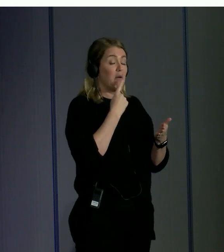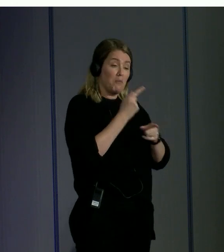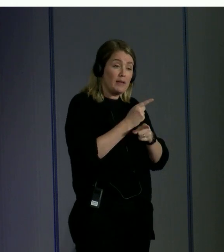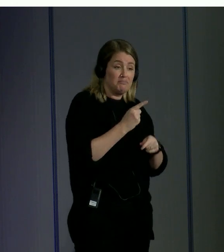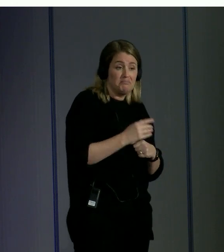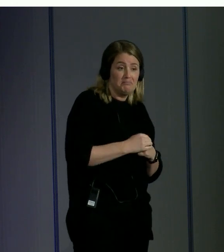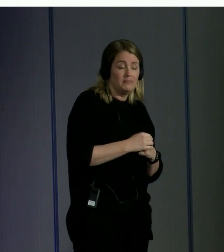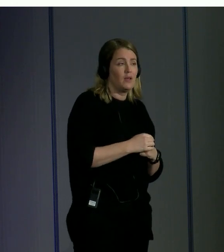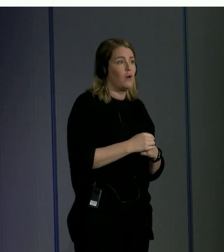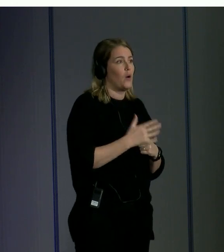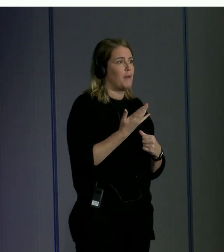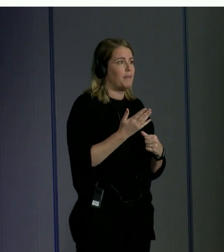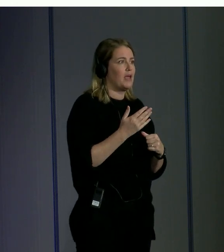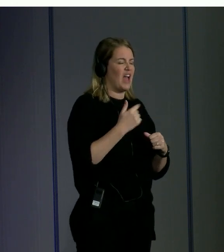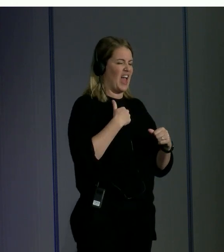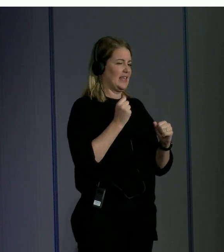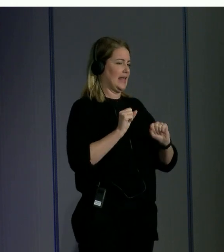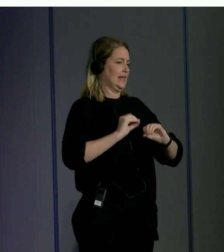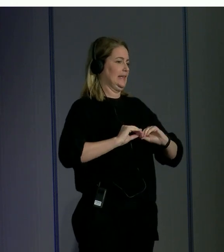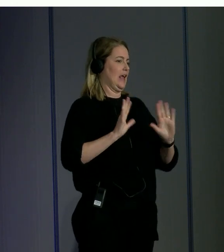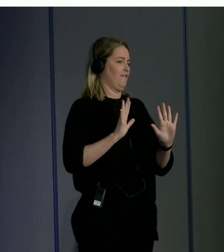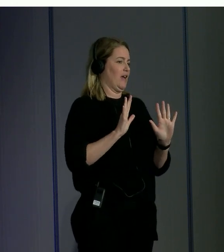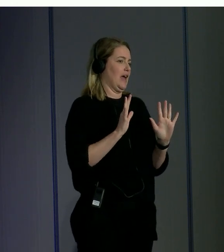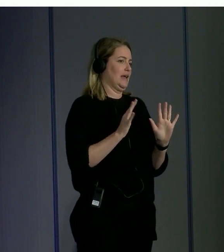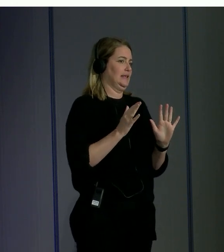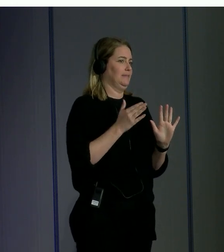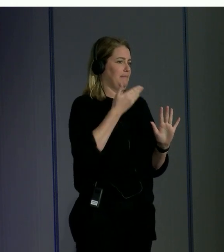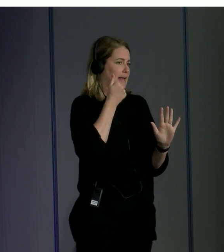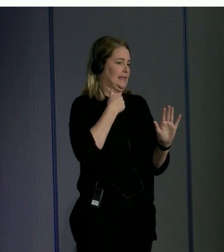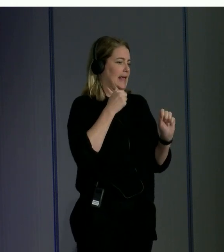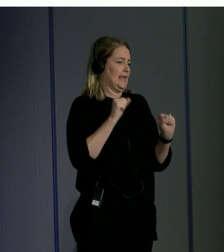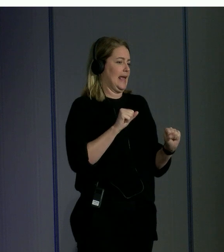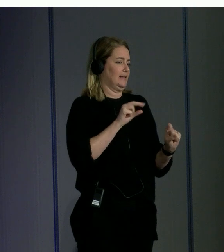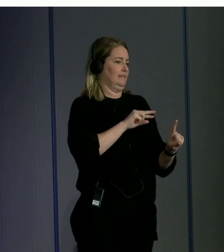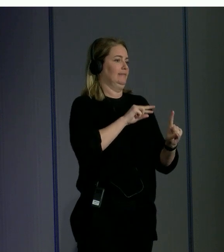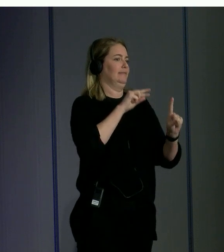Or clarify the best you can by considering your point of view on the matter and we'll